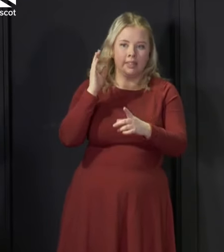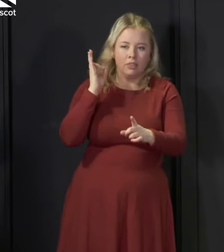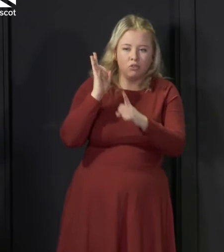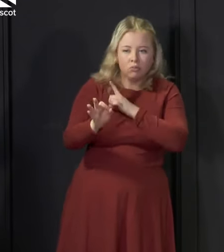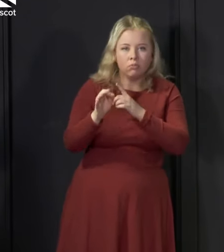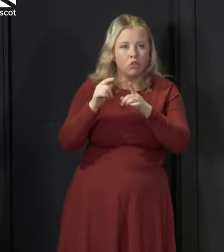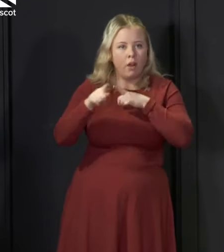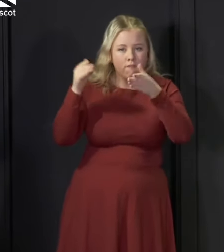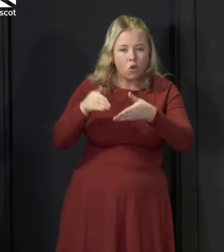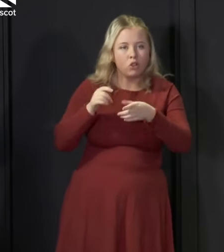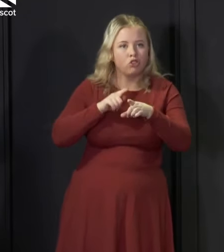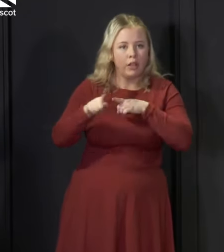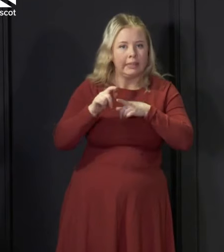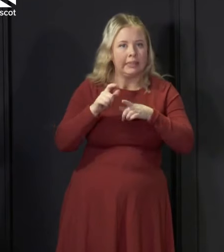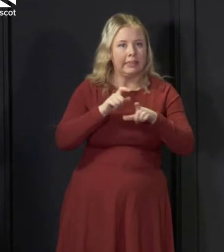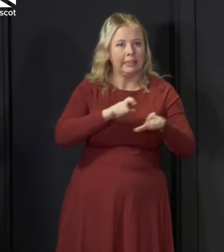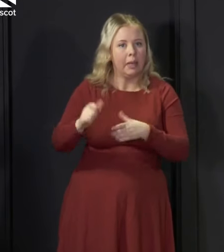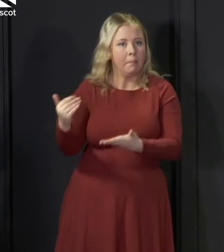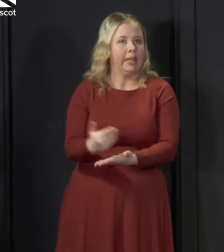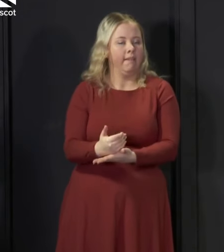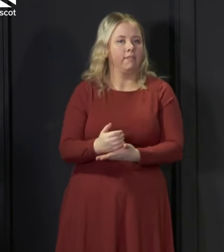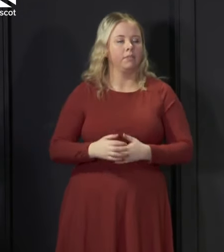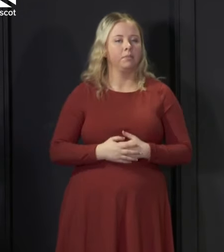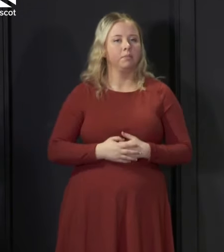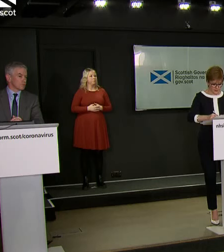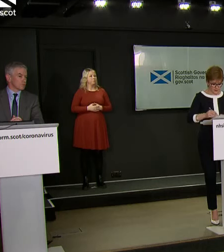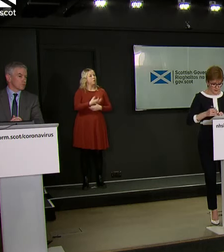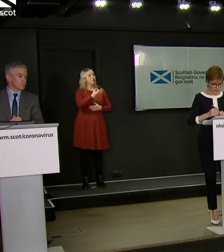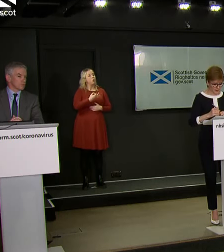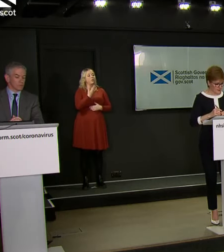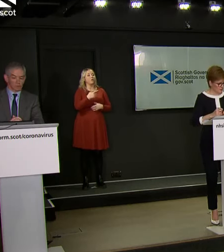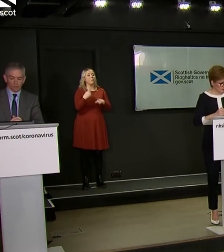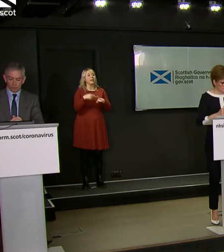it that way as far as possible. Tom Martin from the Express?